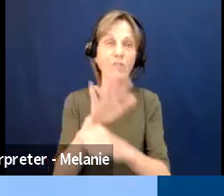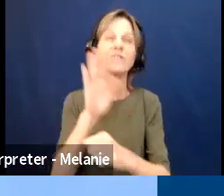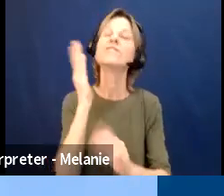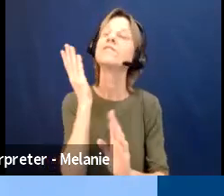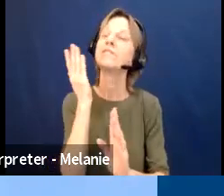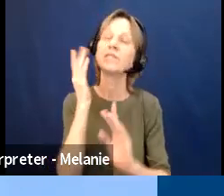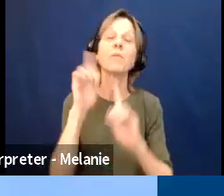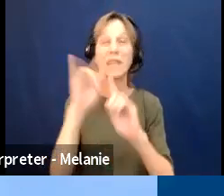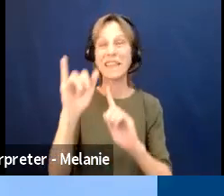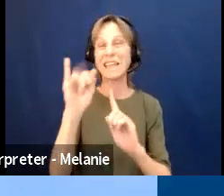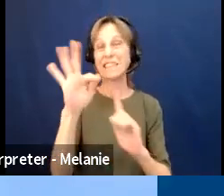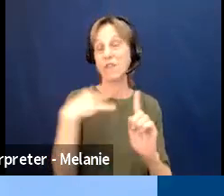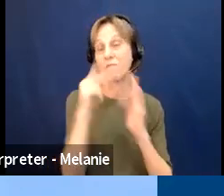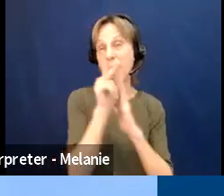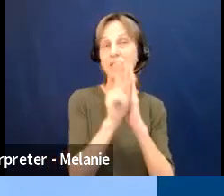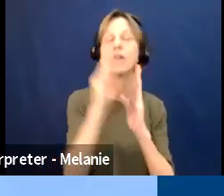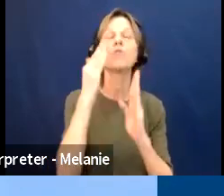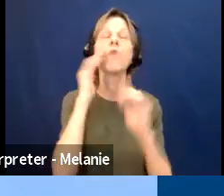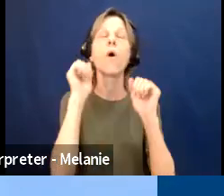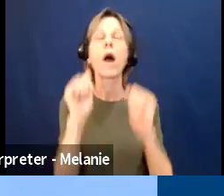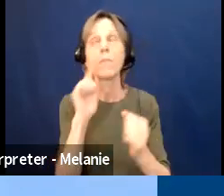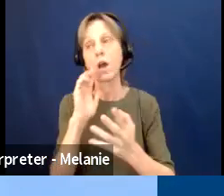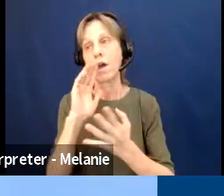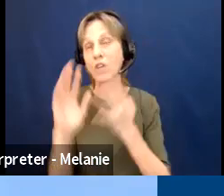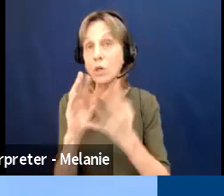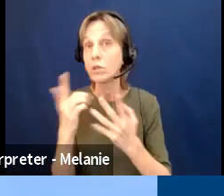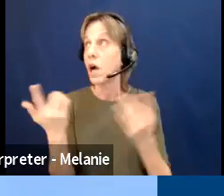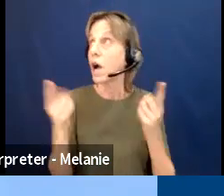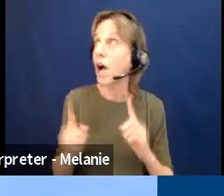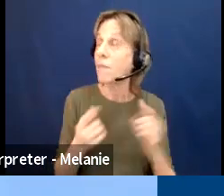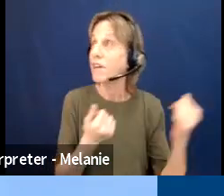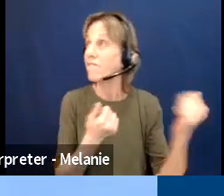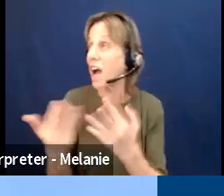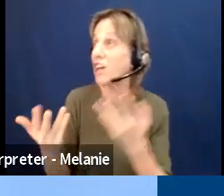are a victim of this wildfire but your insurance adjuster will work with you